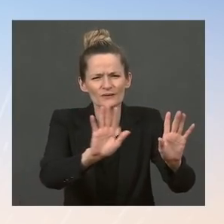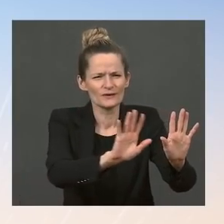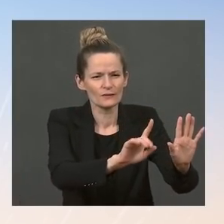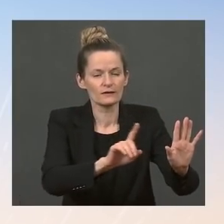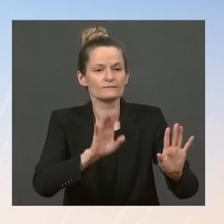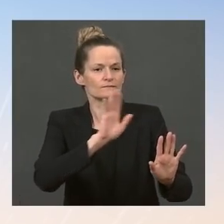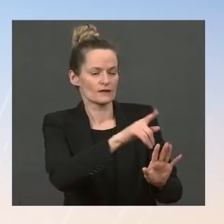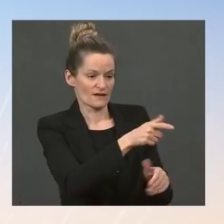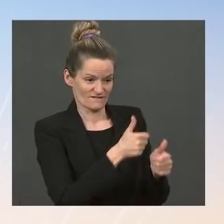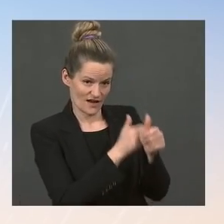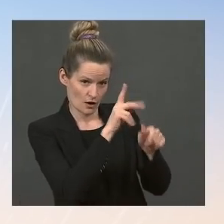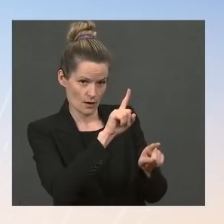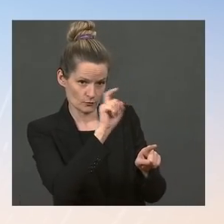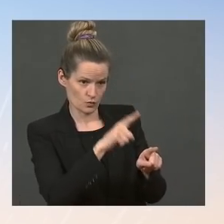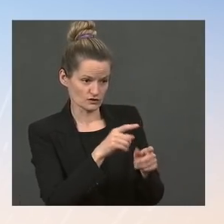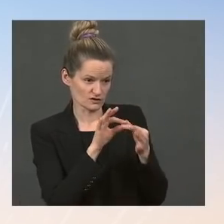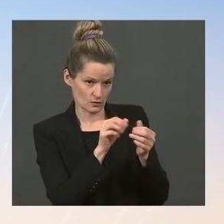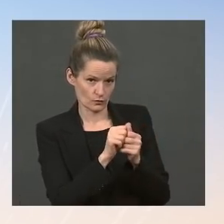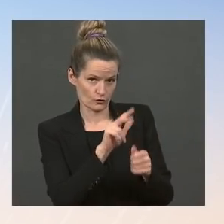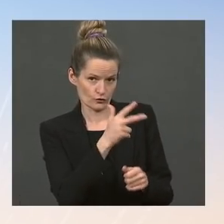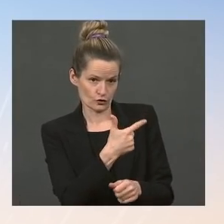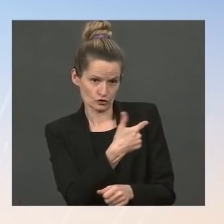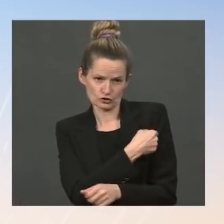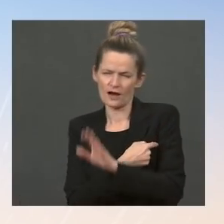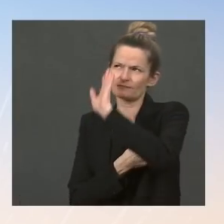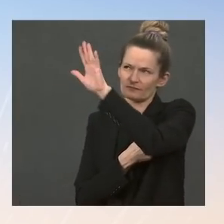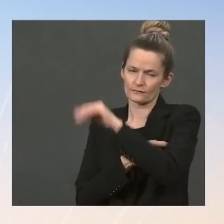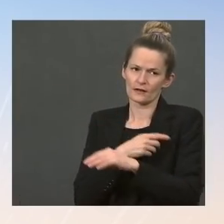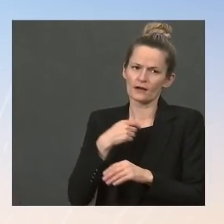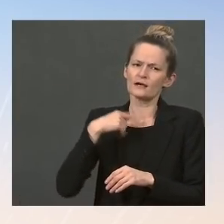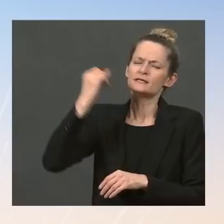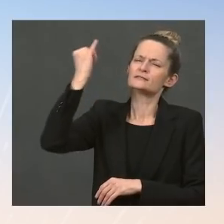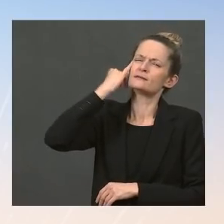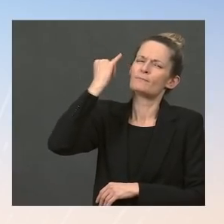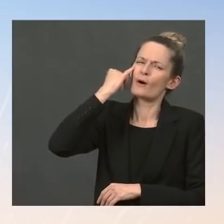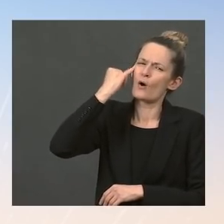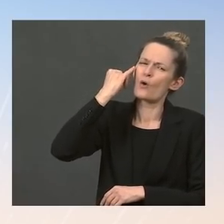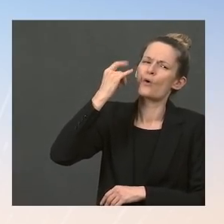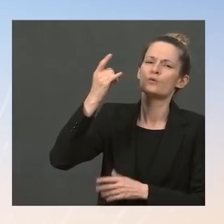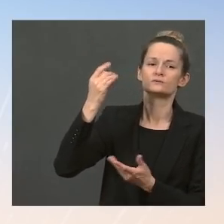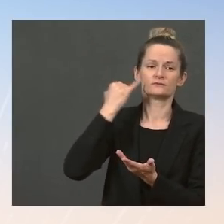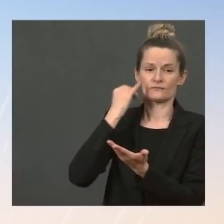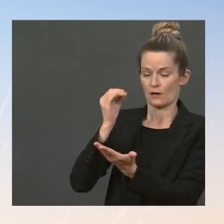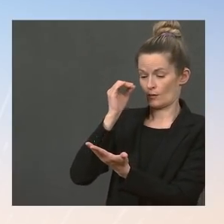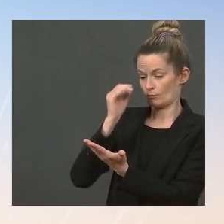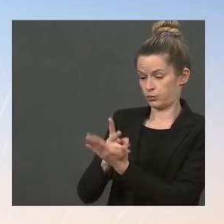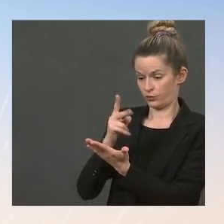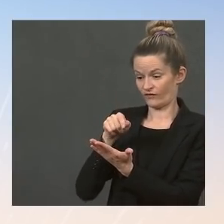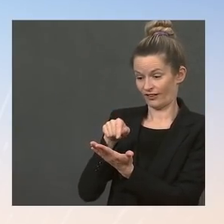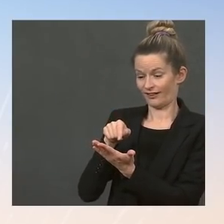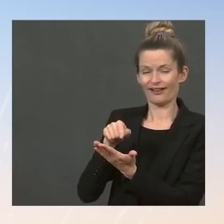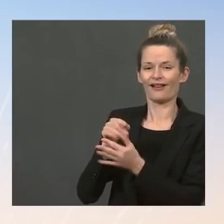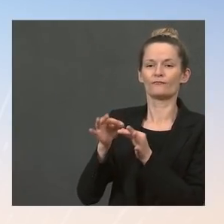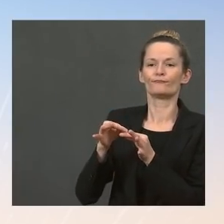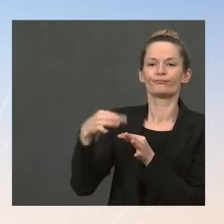Ms. Psaki: Sure. >> The Press: -- question. So, say that rollout does get delayed, I understand the President said that we've purchased boosters to be ready for this.